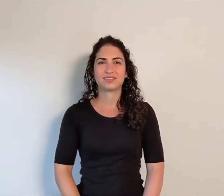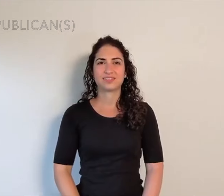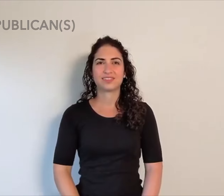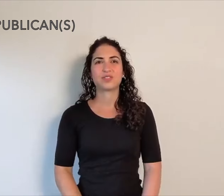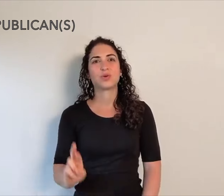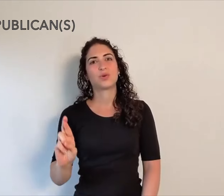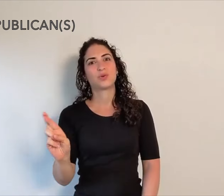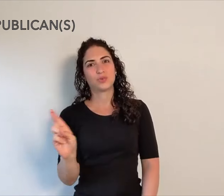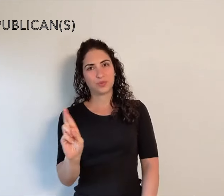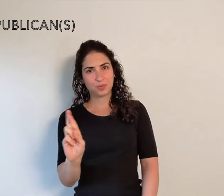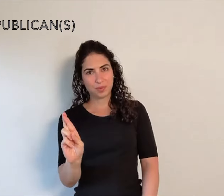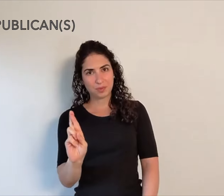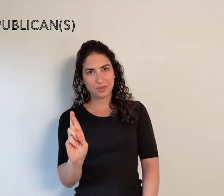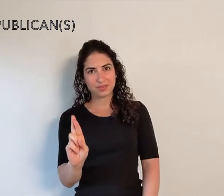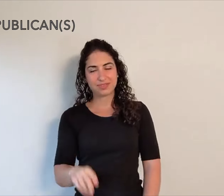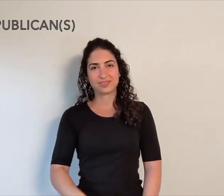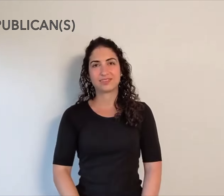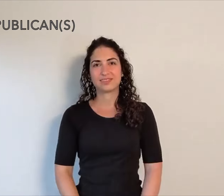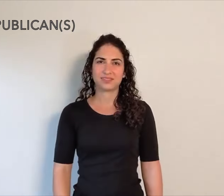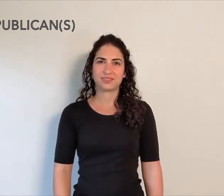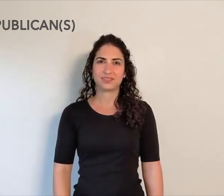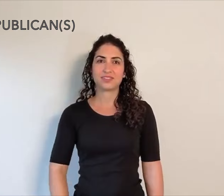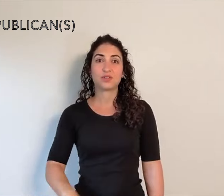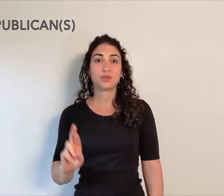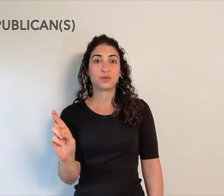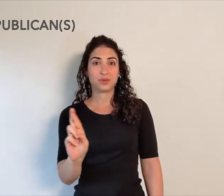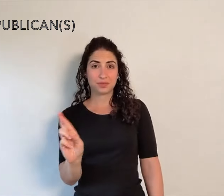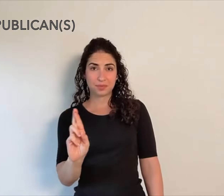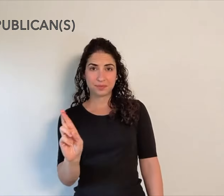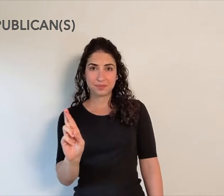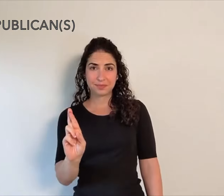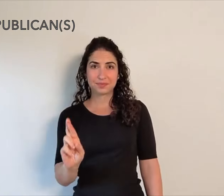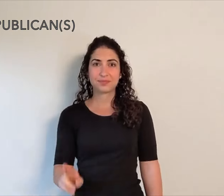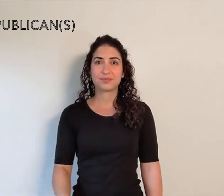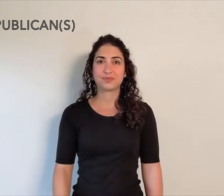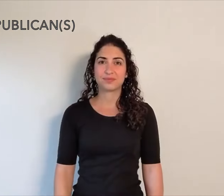REPUBLICAN